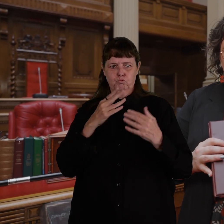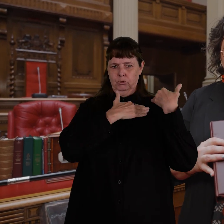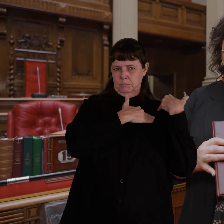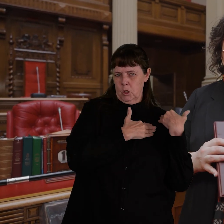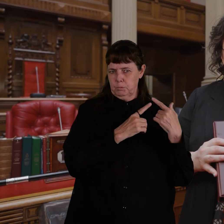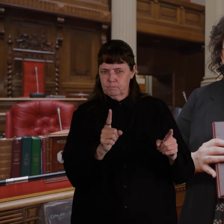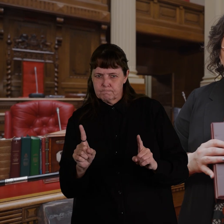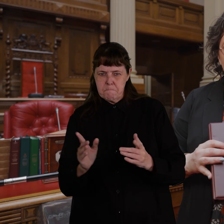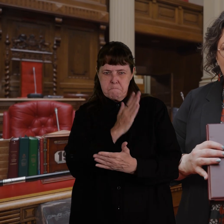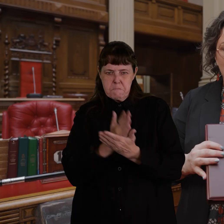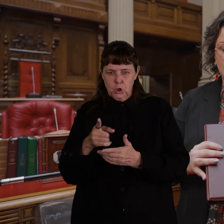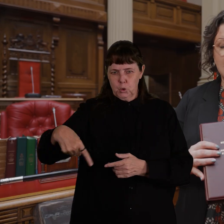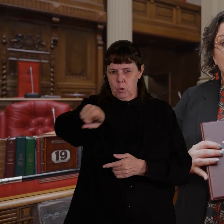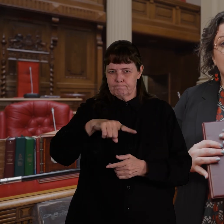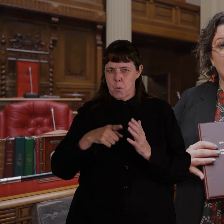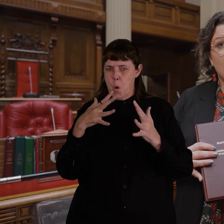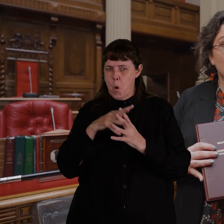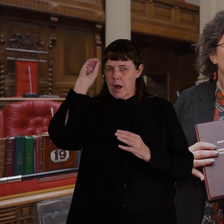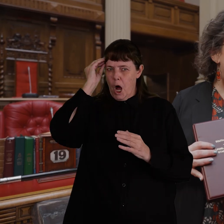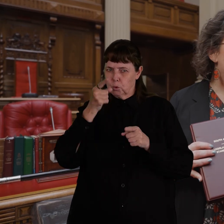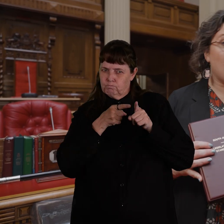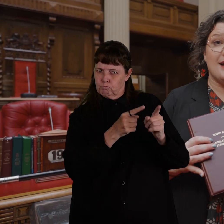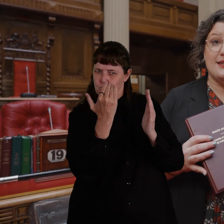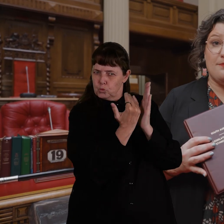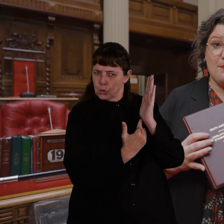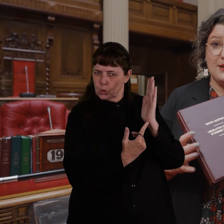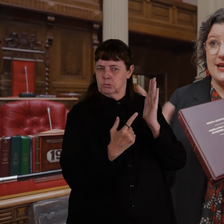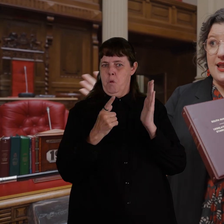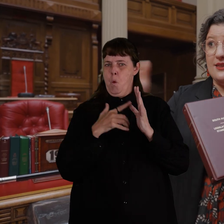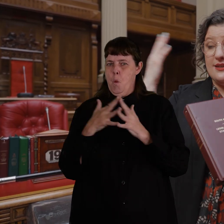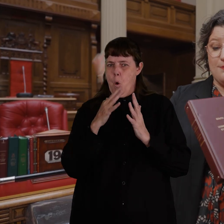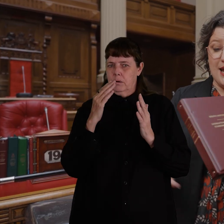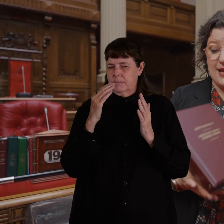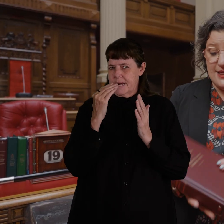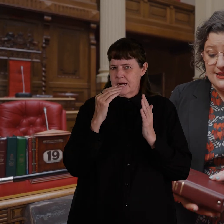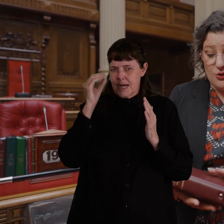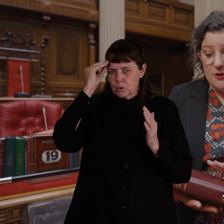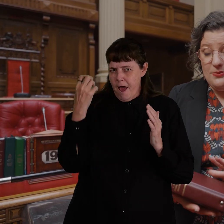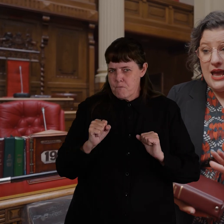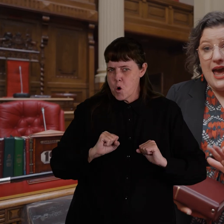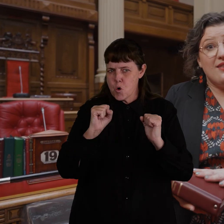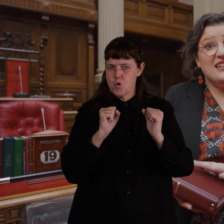its own standing orders - the set of rules that apply to the members and the debate in this room.